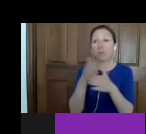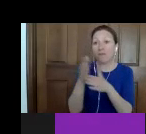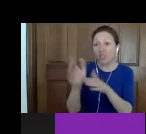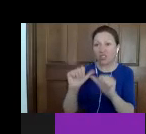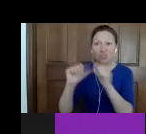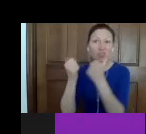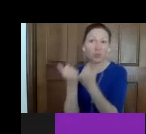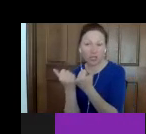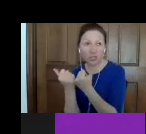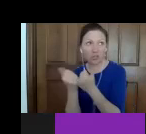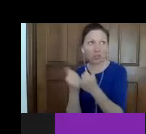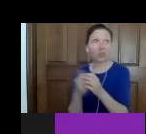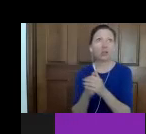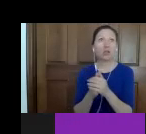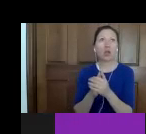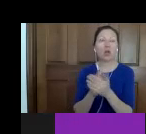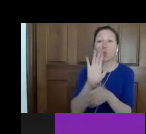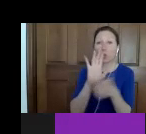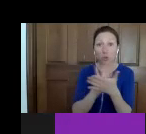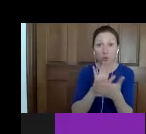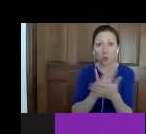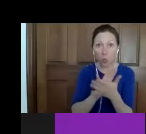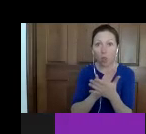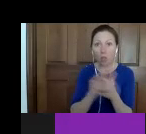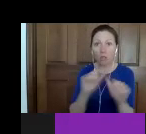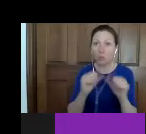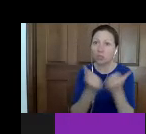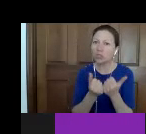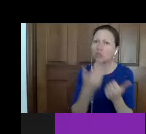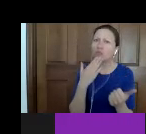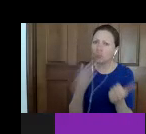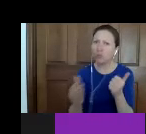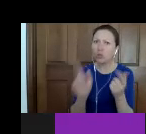or your school's alumni association, those are good networking opportunities.